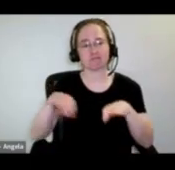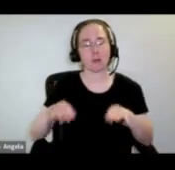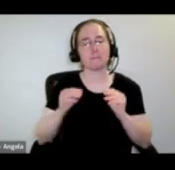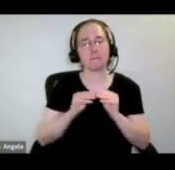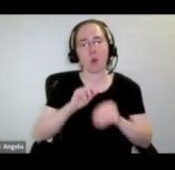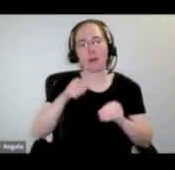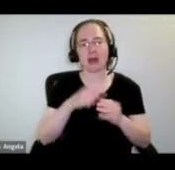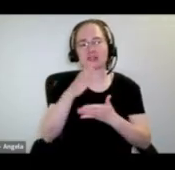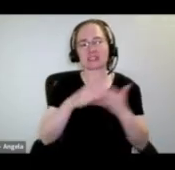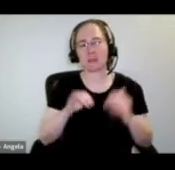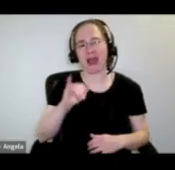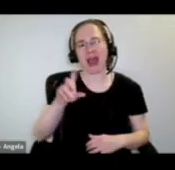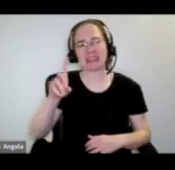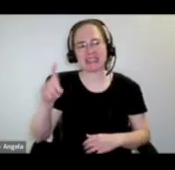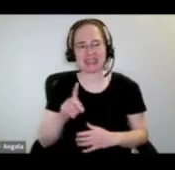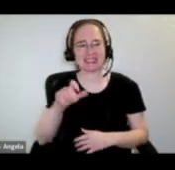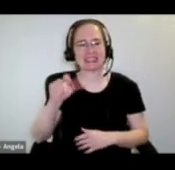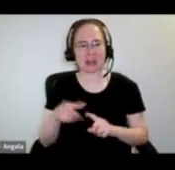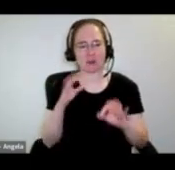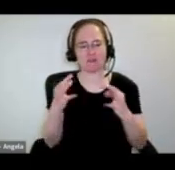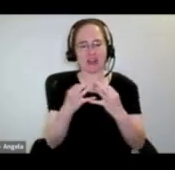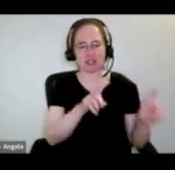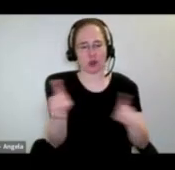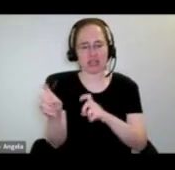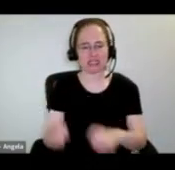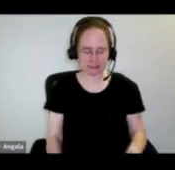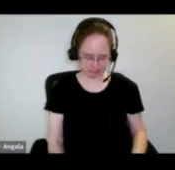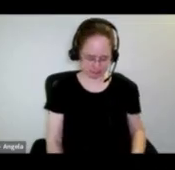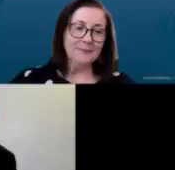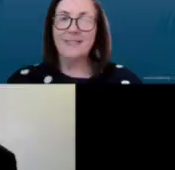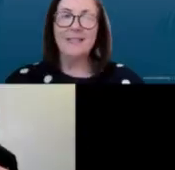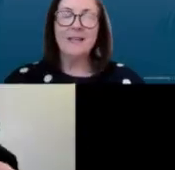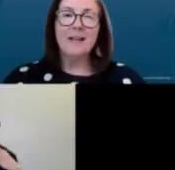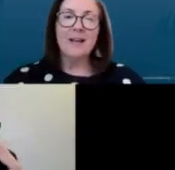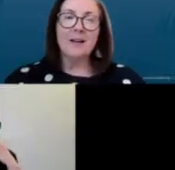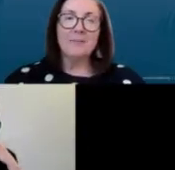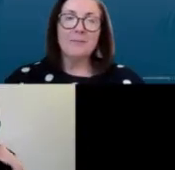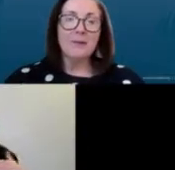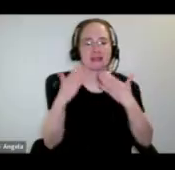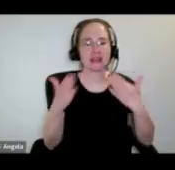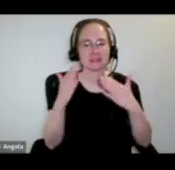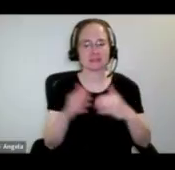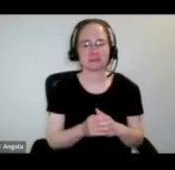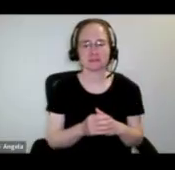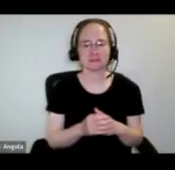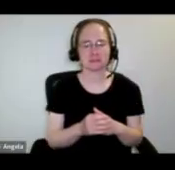Lindsay: And with that, I am going to turn it over to Laura to talk a little bit more about some of our IDD data from family surveys.